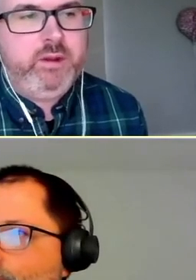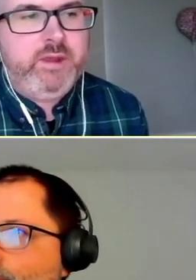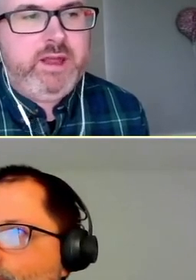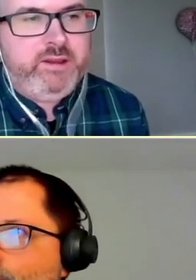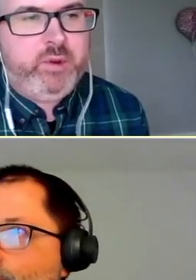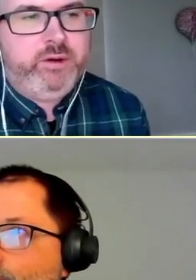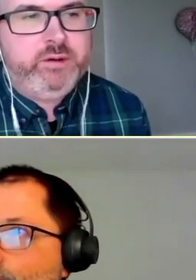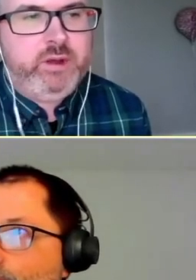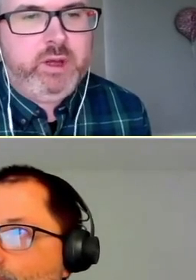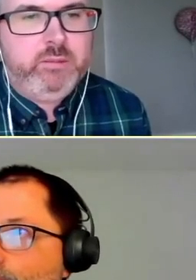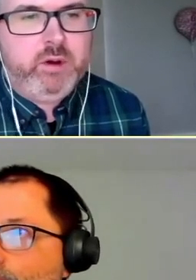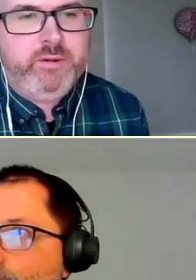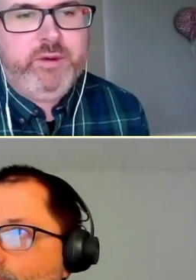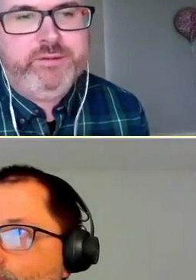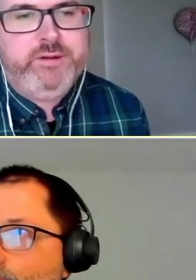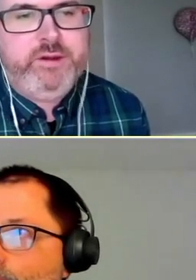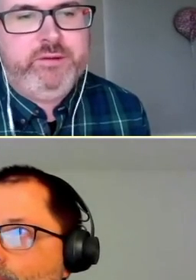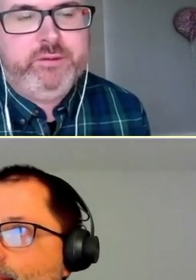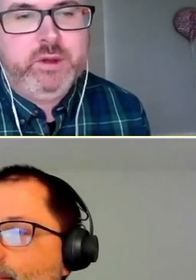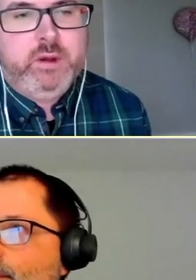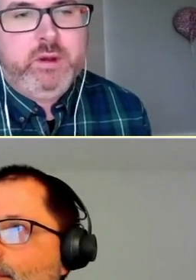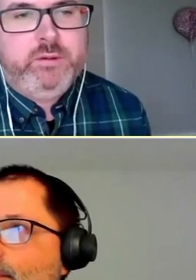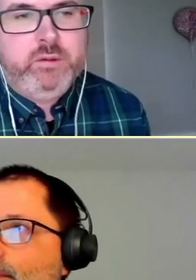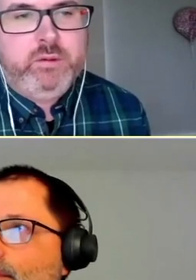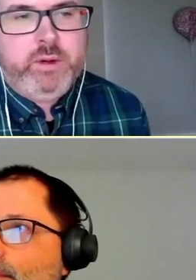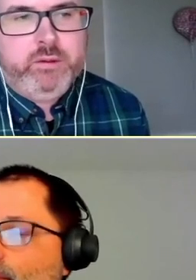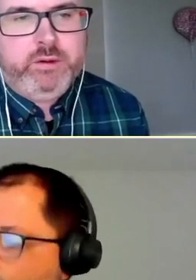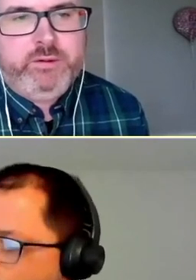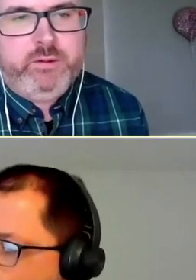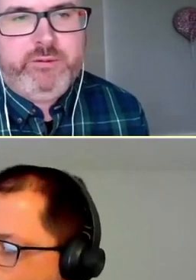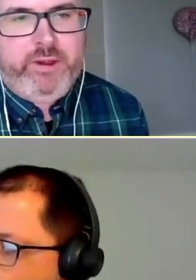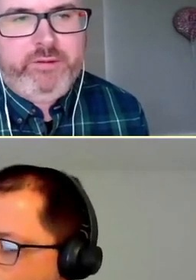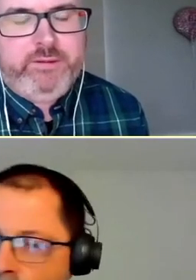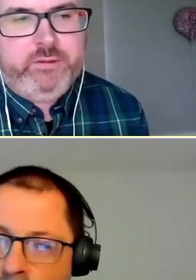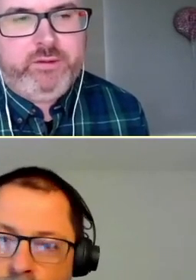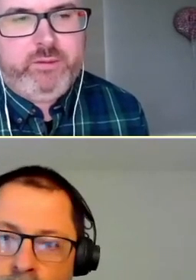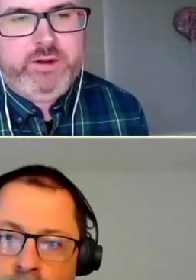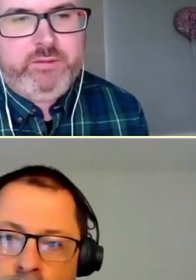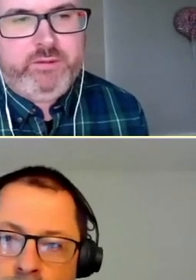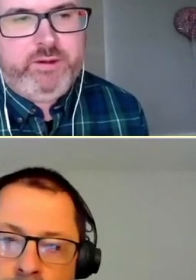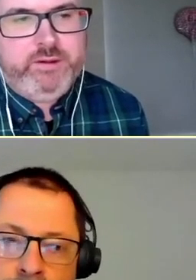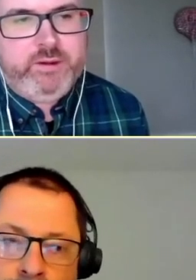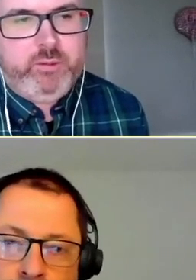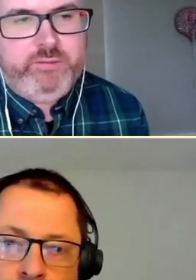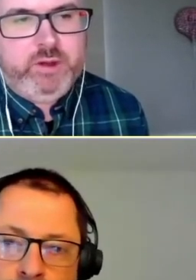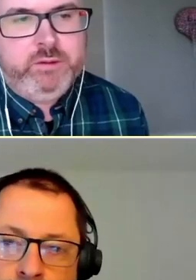reliant on management of such elements to provide the announcements, which means that it was very difficult to capture